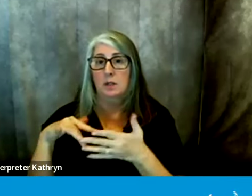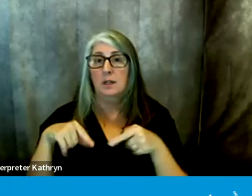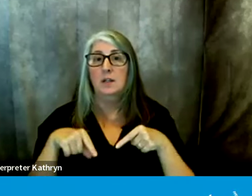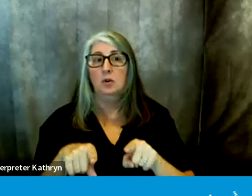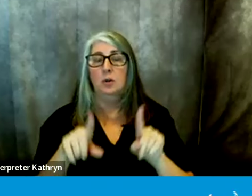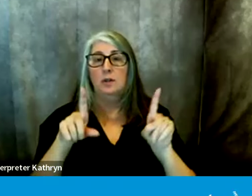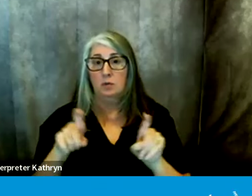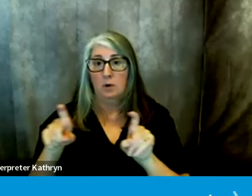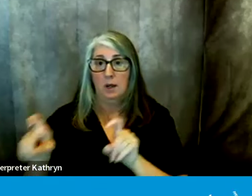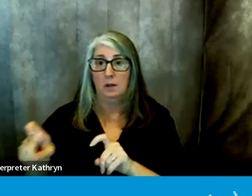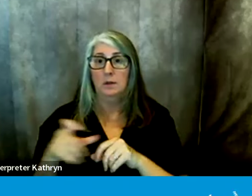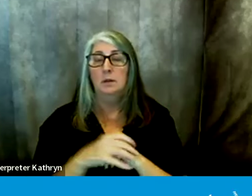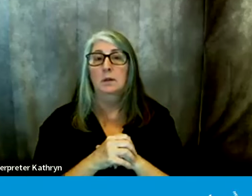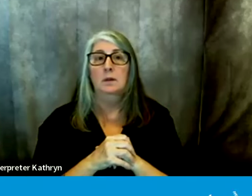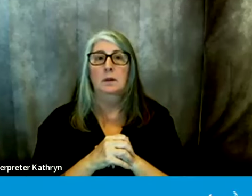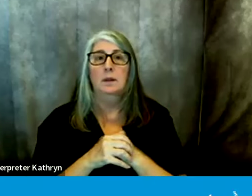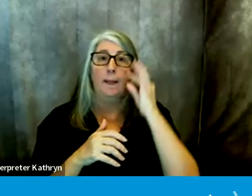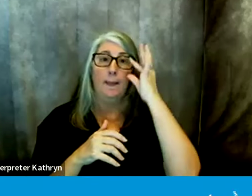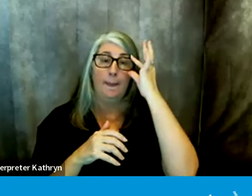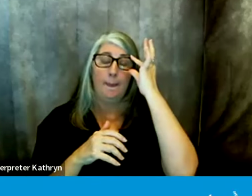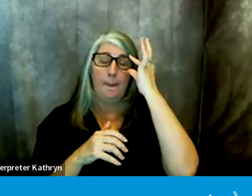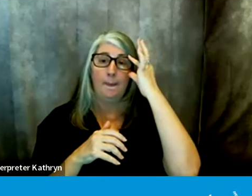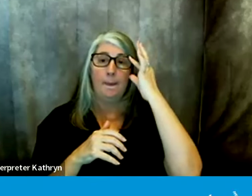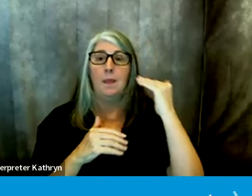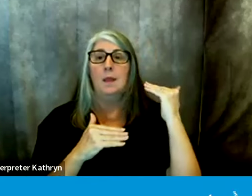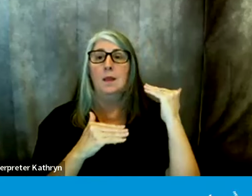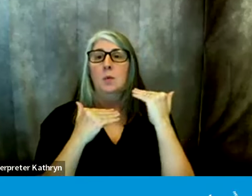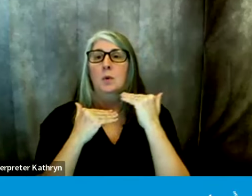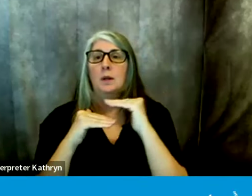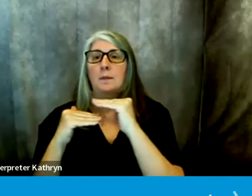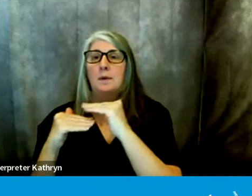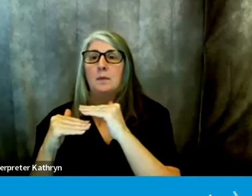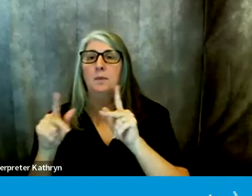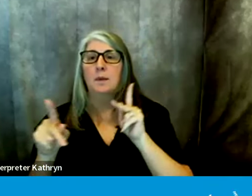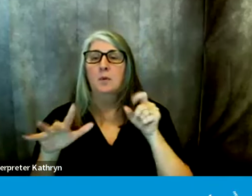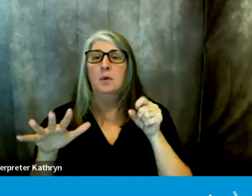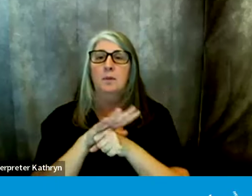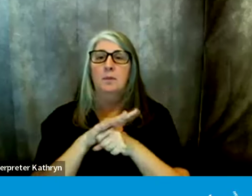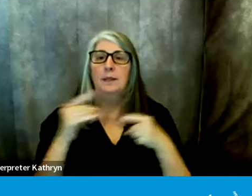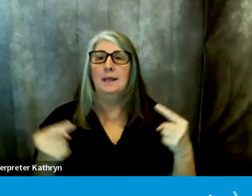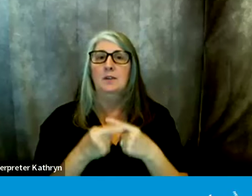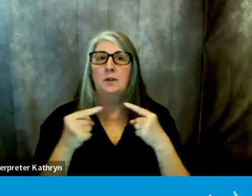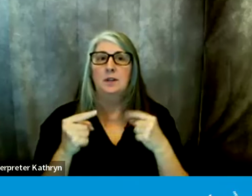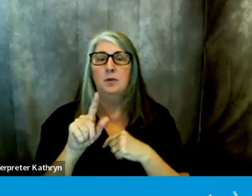In the current trial, we're limiting the individuals with complete injuries to T8 vertebral level